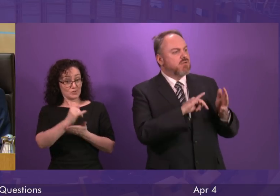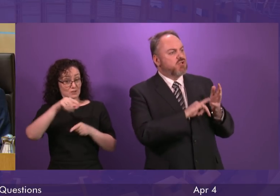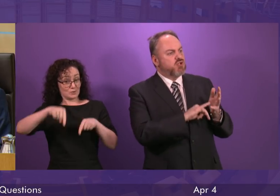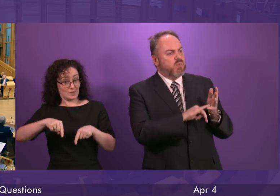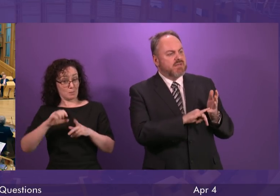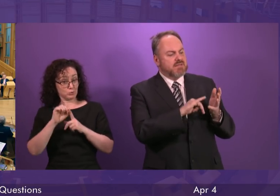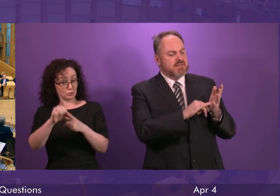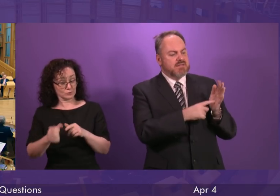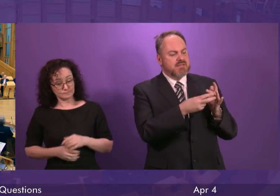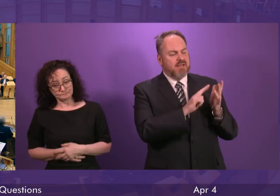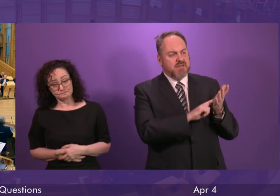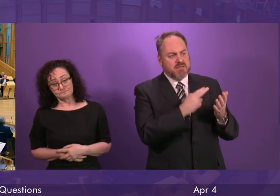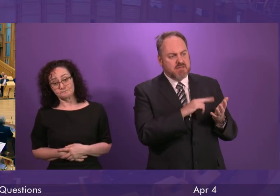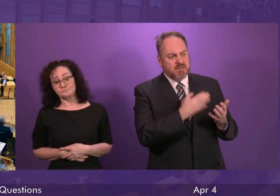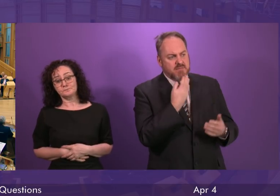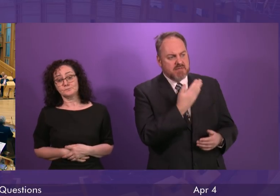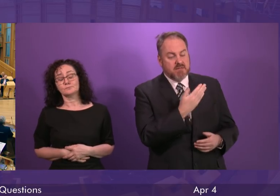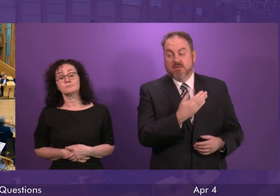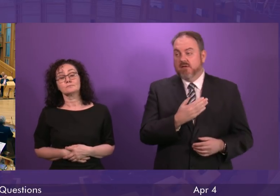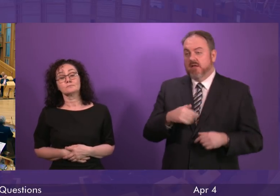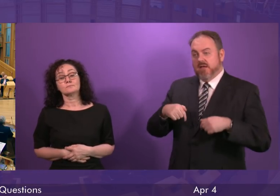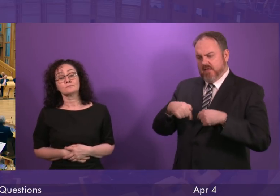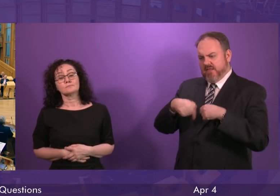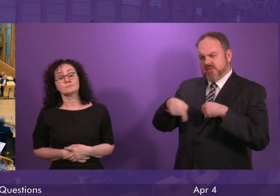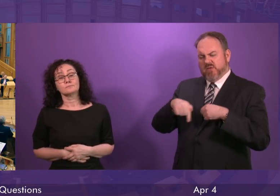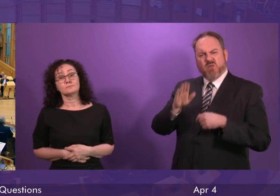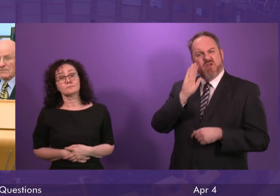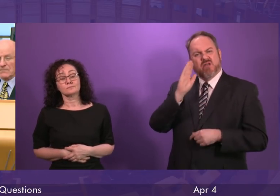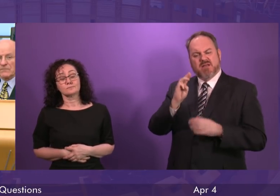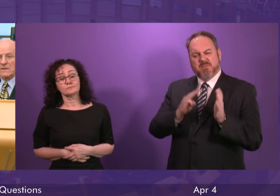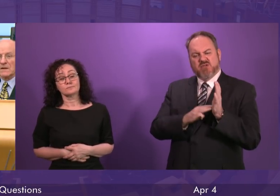Stewart Stevenson (Banffshire and Buchan Coast) (SNP): This week, we heard Michelle Ballantyne say about the national health service: